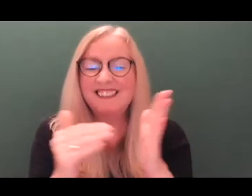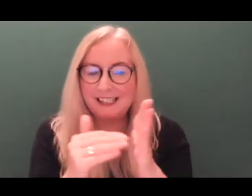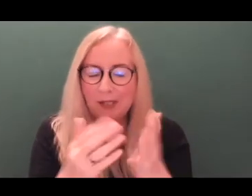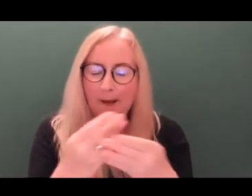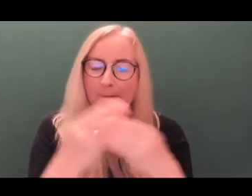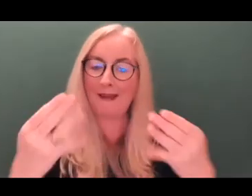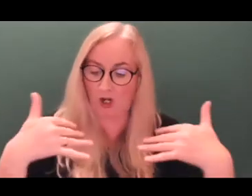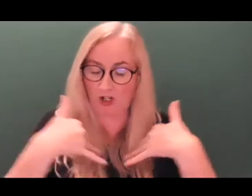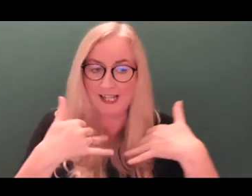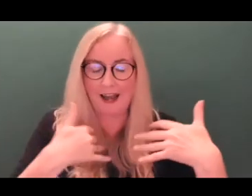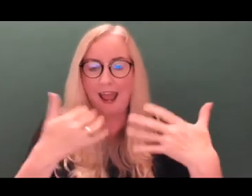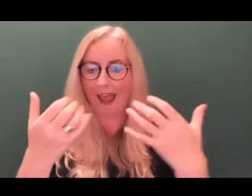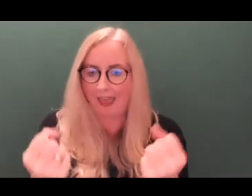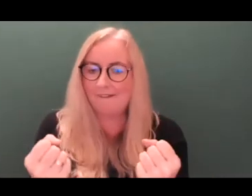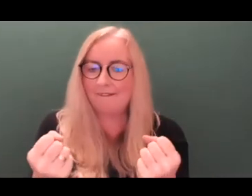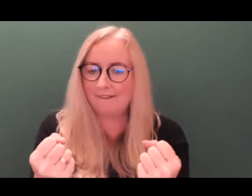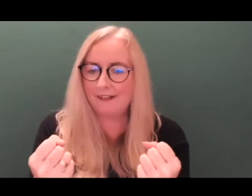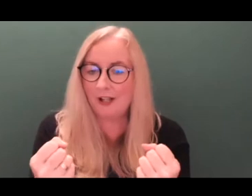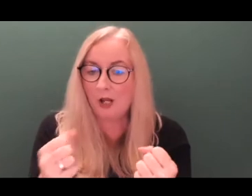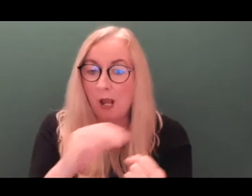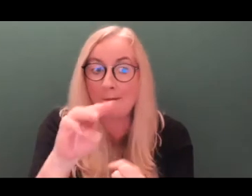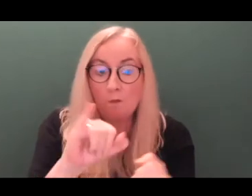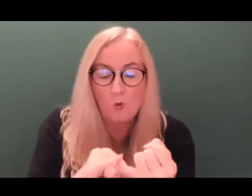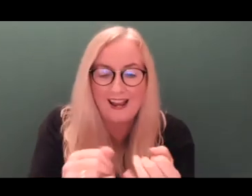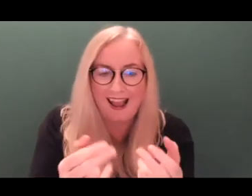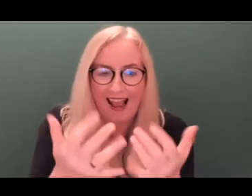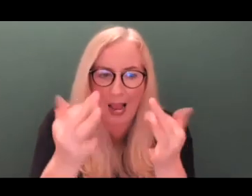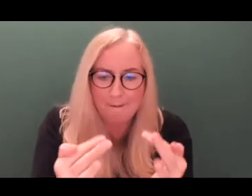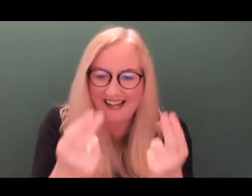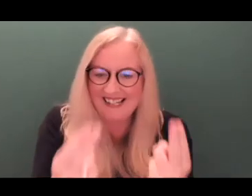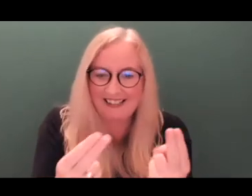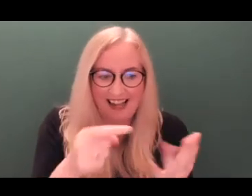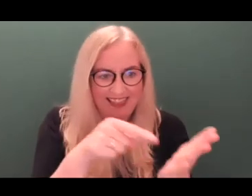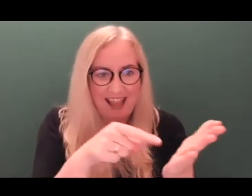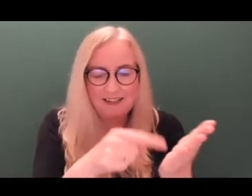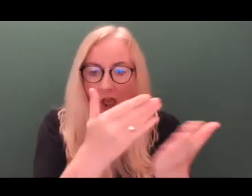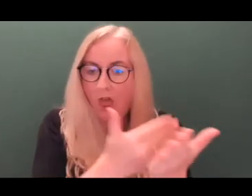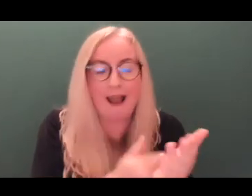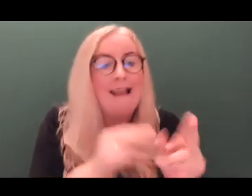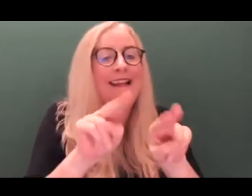have is that the people who really need access to the legislation aren't able to access it because